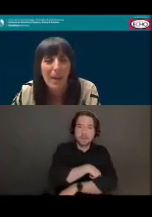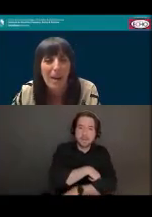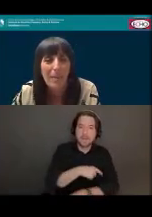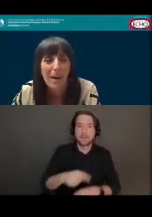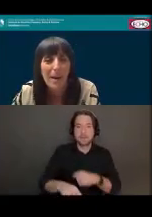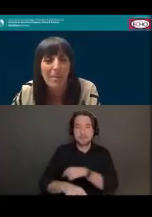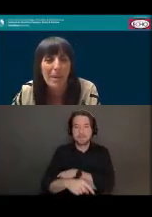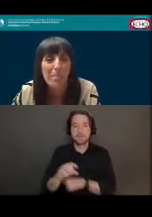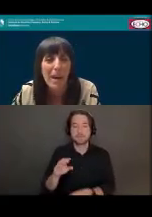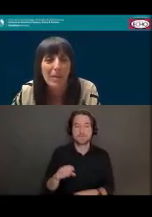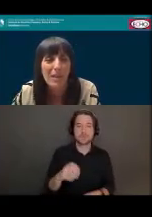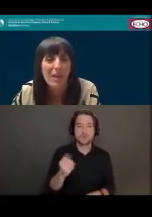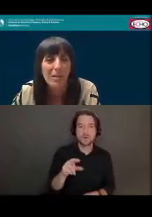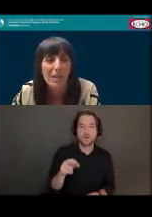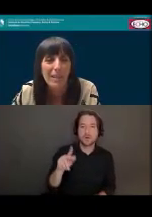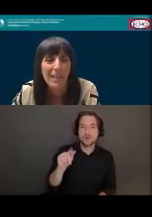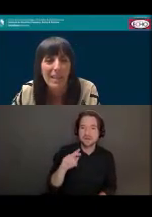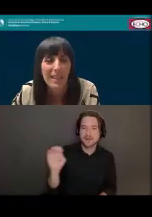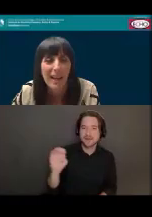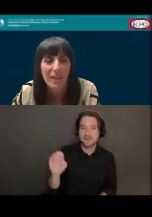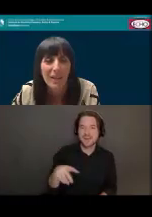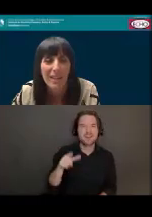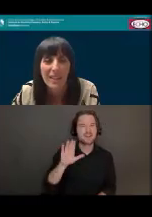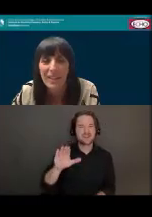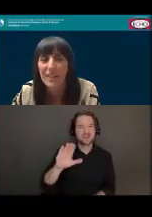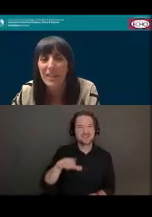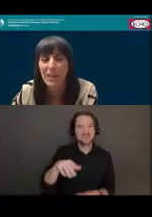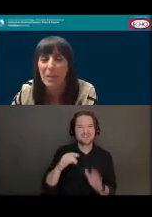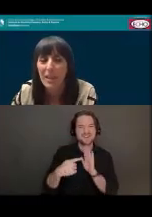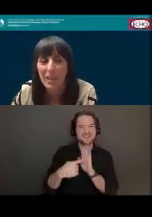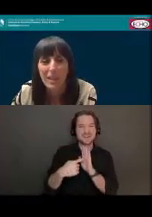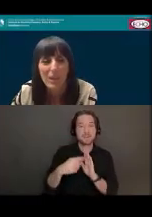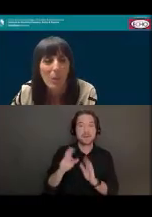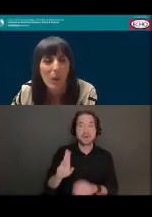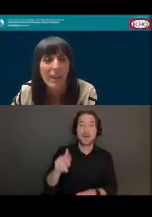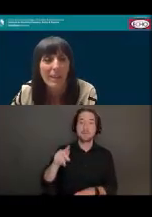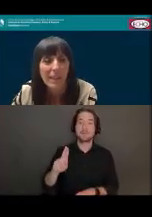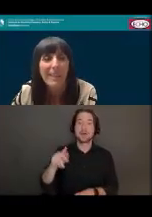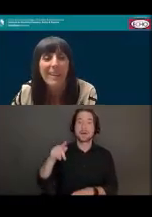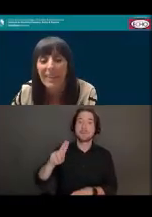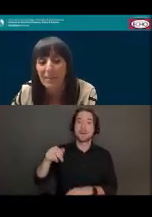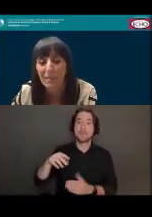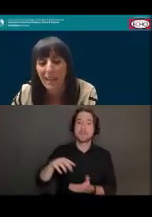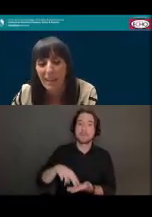up, up and bouncing, really exaggerated with any toy. Yeah,